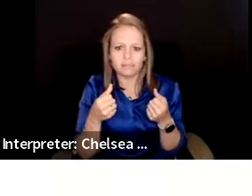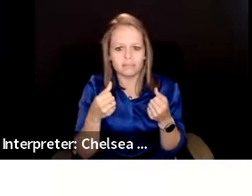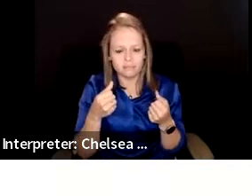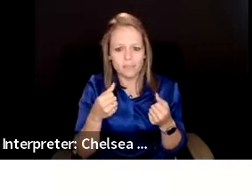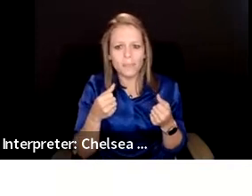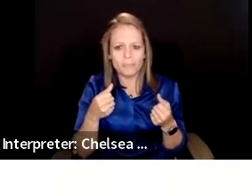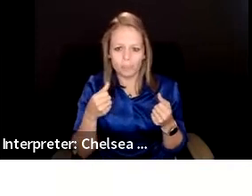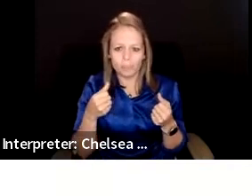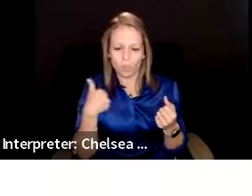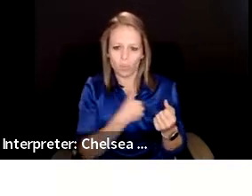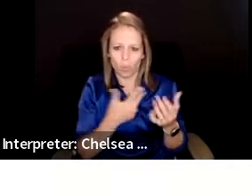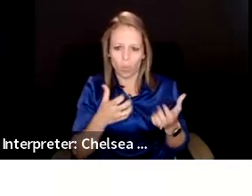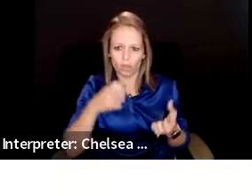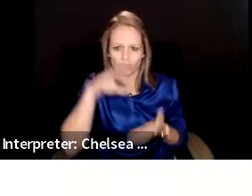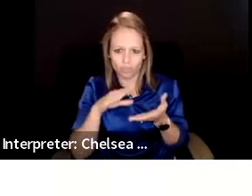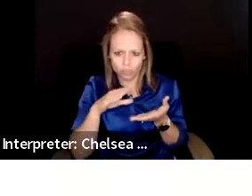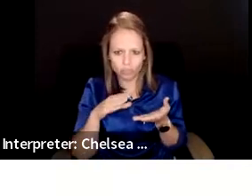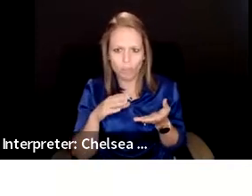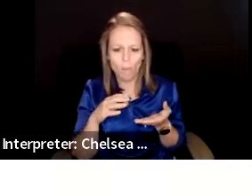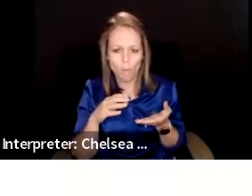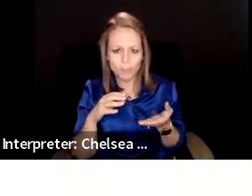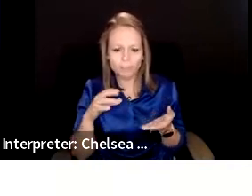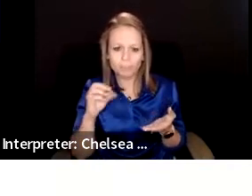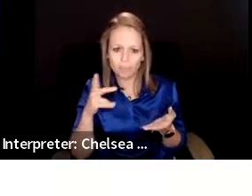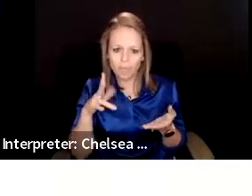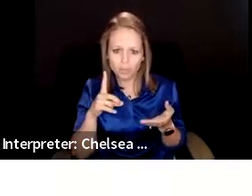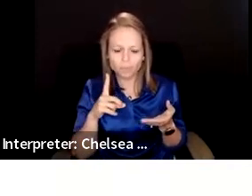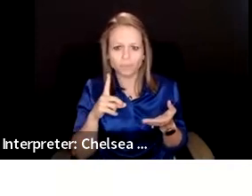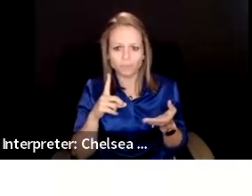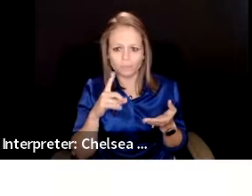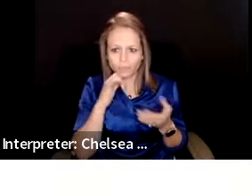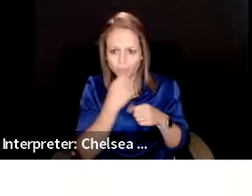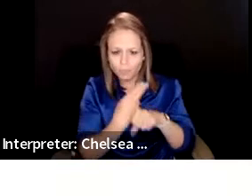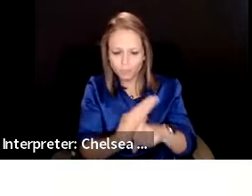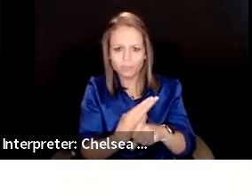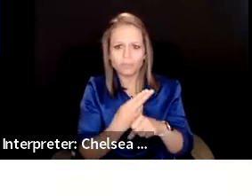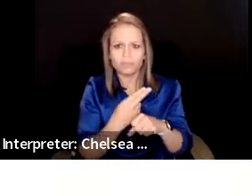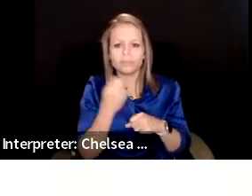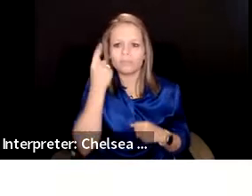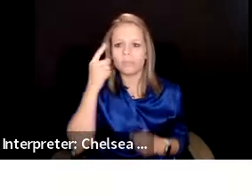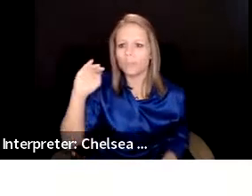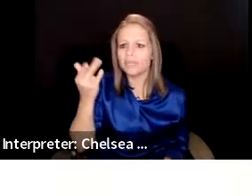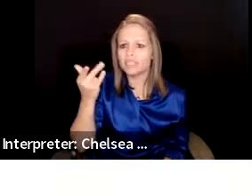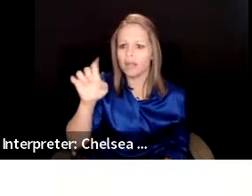it is sponsored by Shatterproof